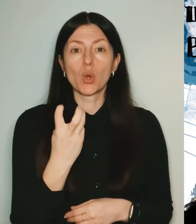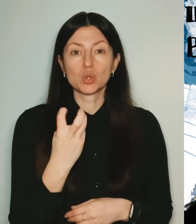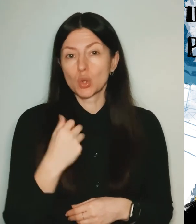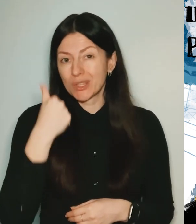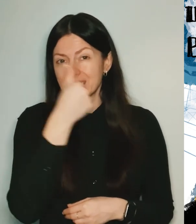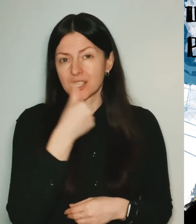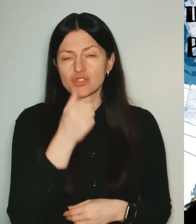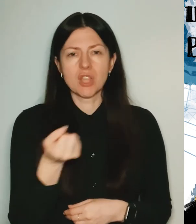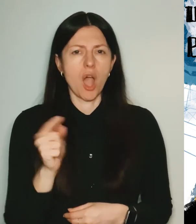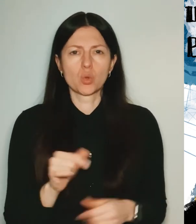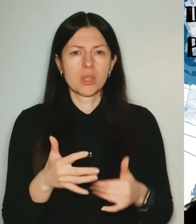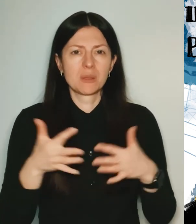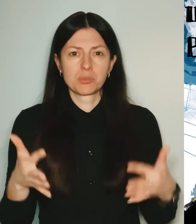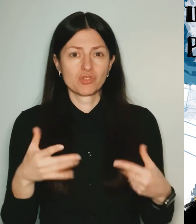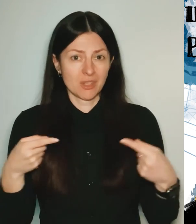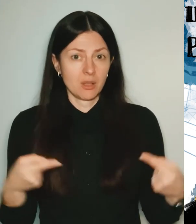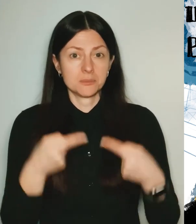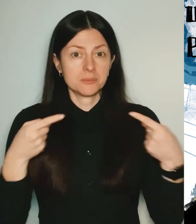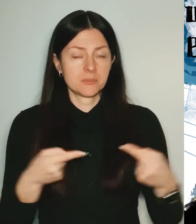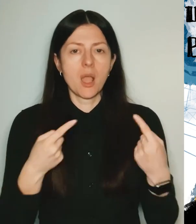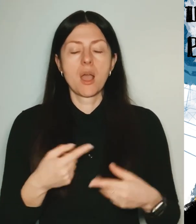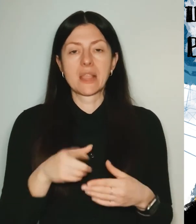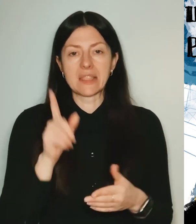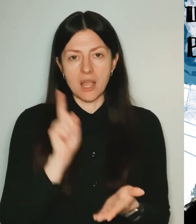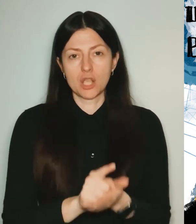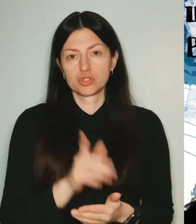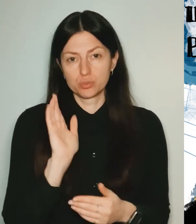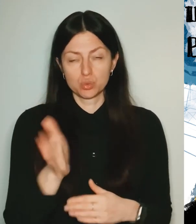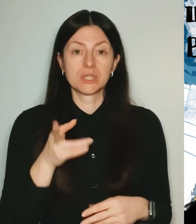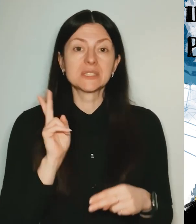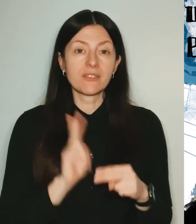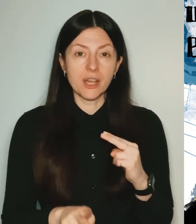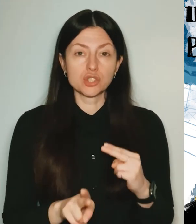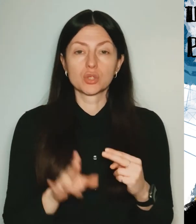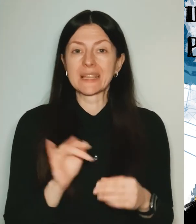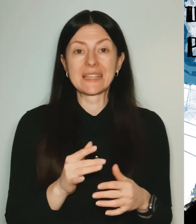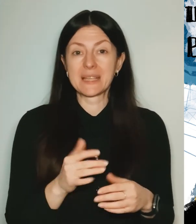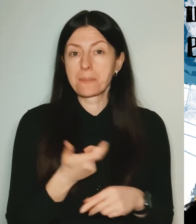Our 300… or even more years old conflict will finally come to an end.